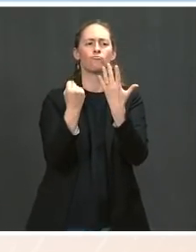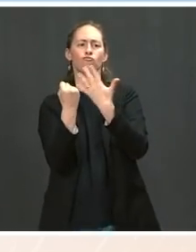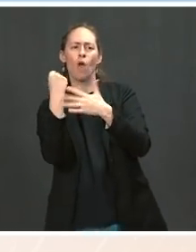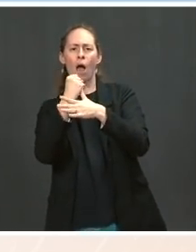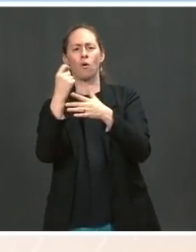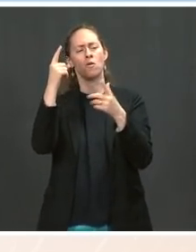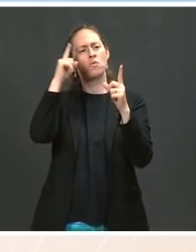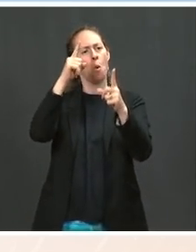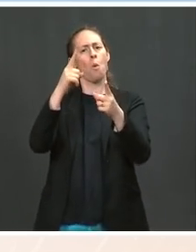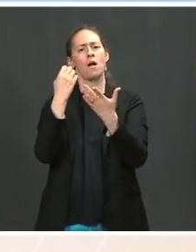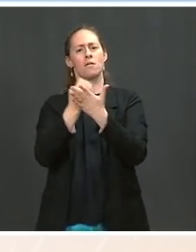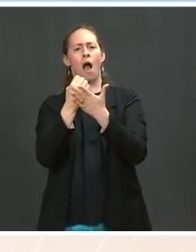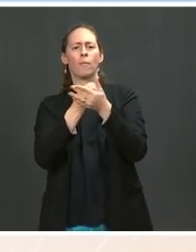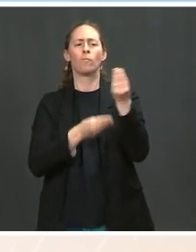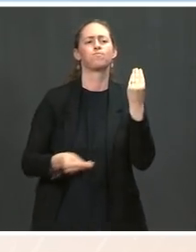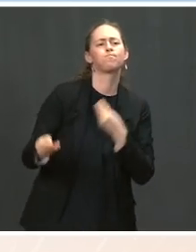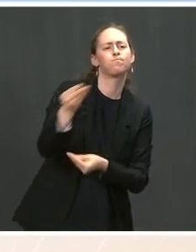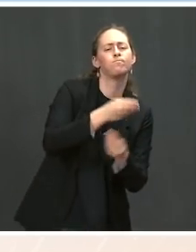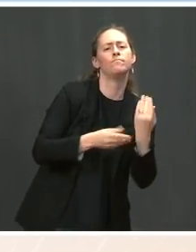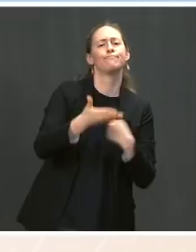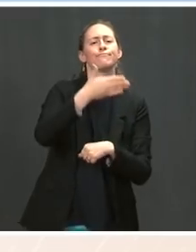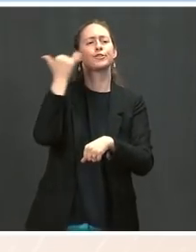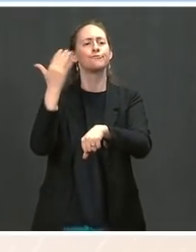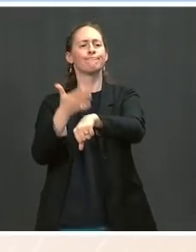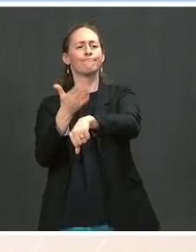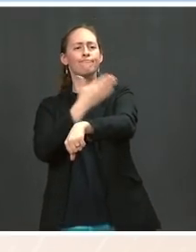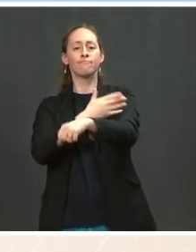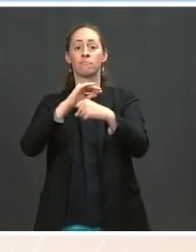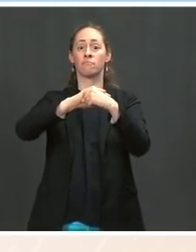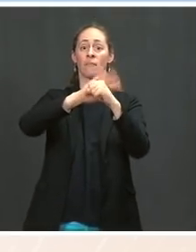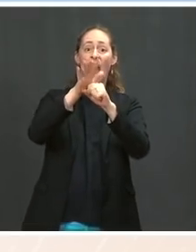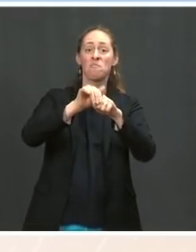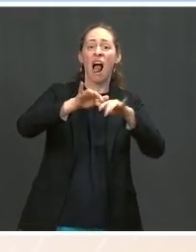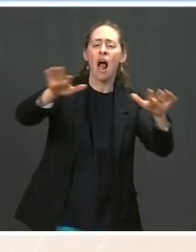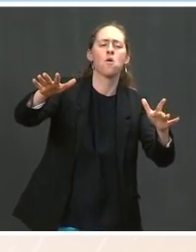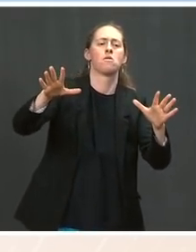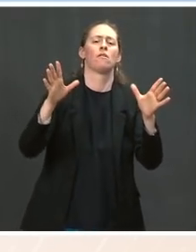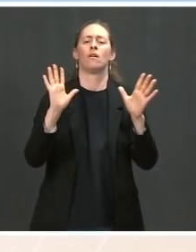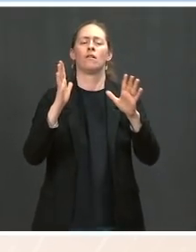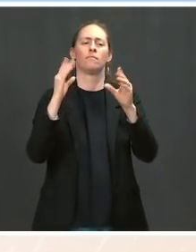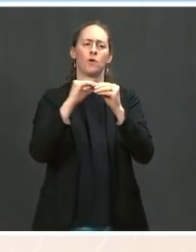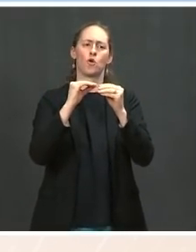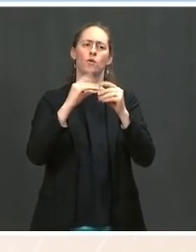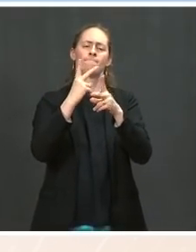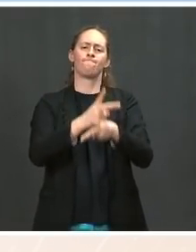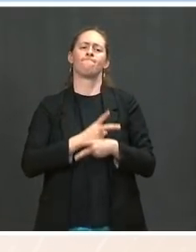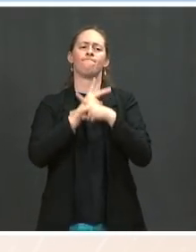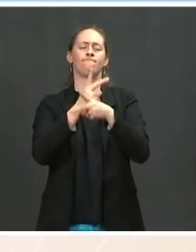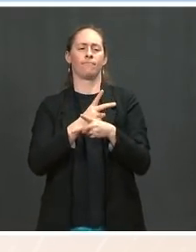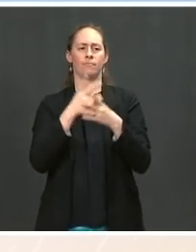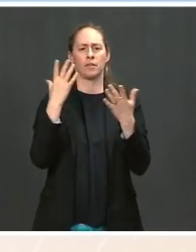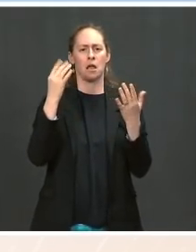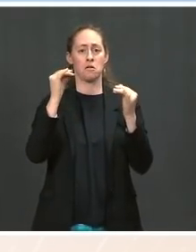getting the pandemic under control, addressing the challenges we face around the world. But as we get closer and the speech is written,